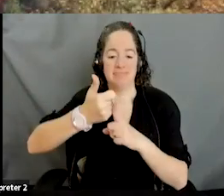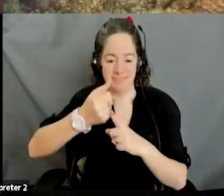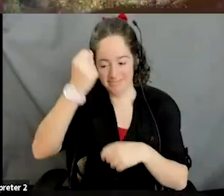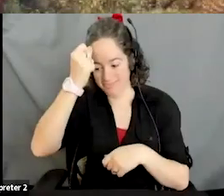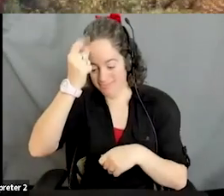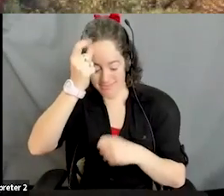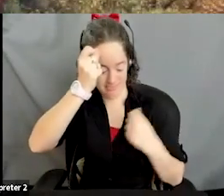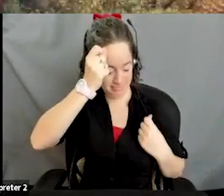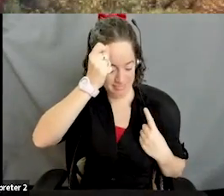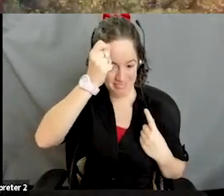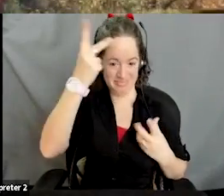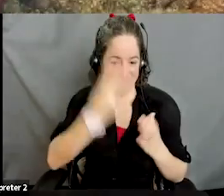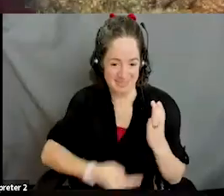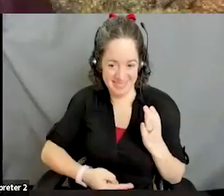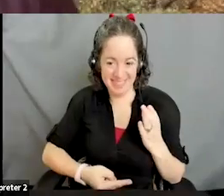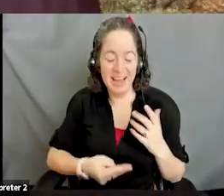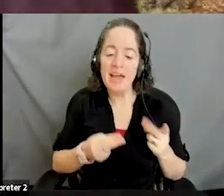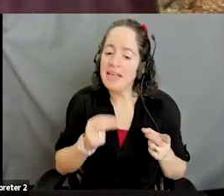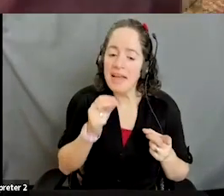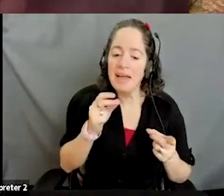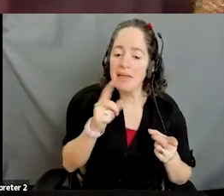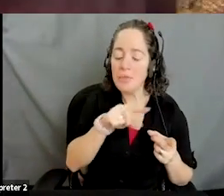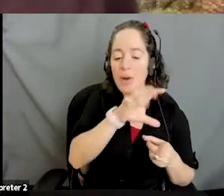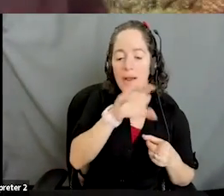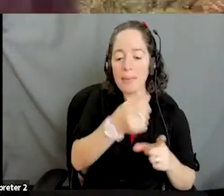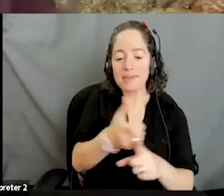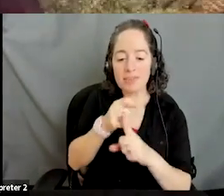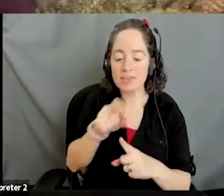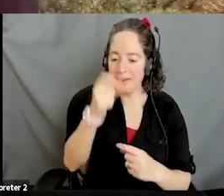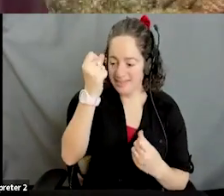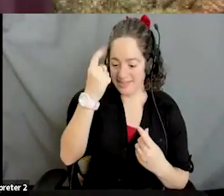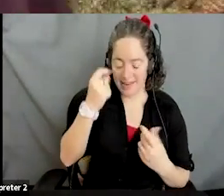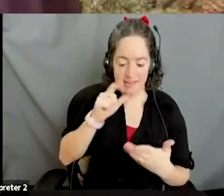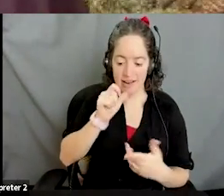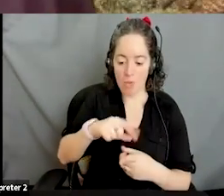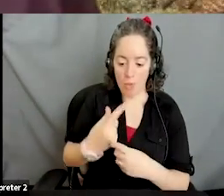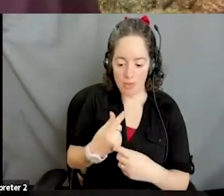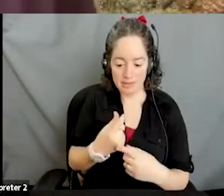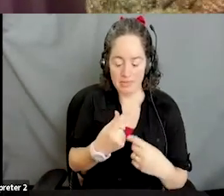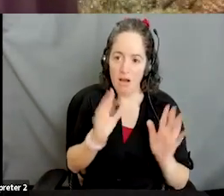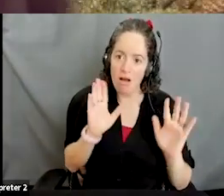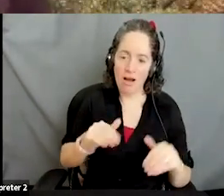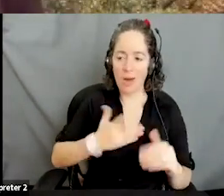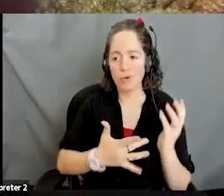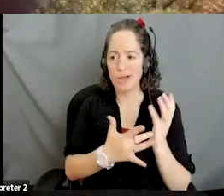This is really bad, we've got to fix this. We can't have this knowledge now and go forward without doing